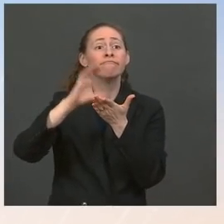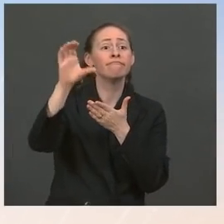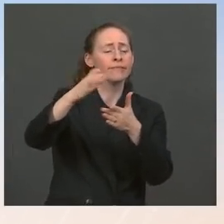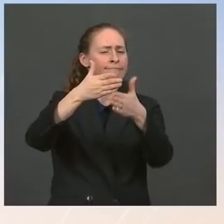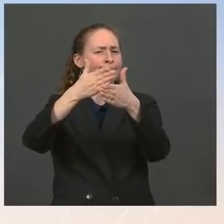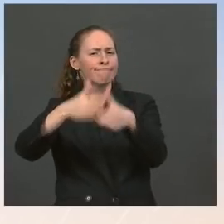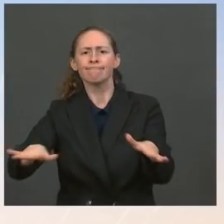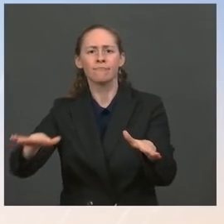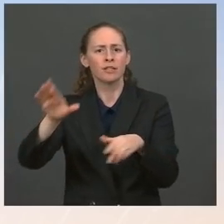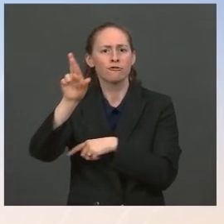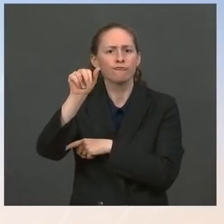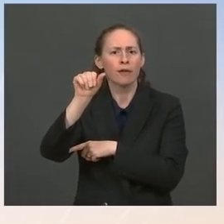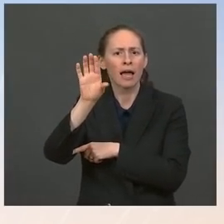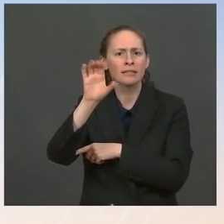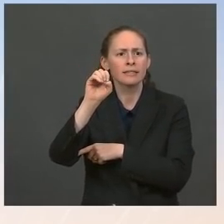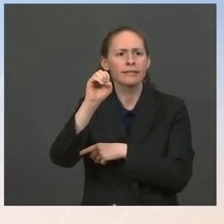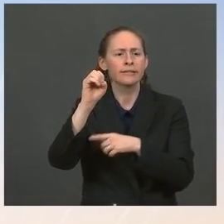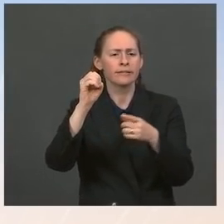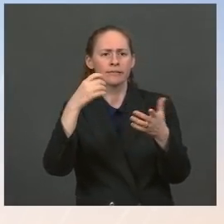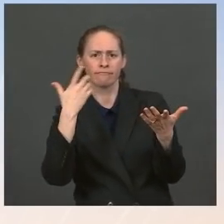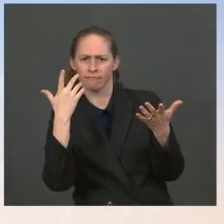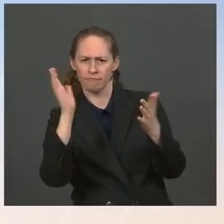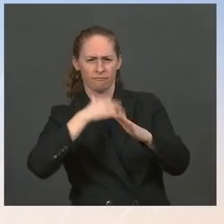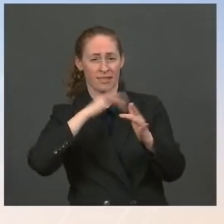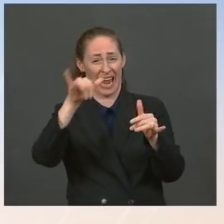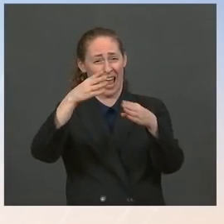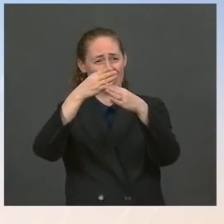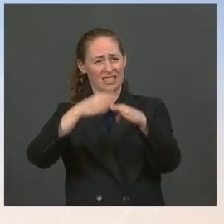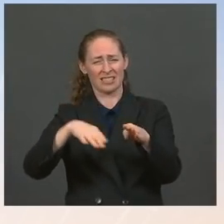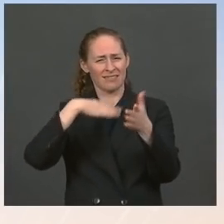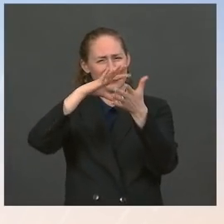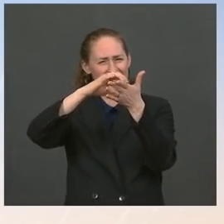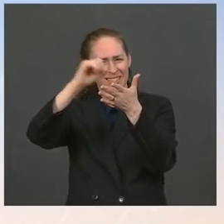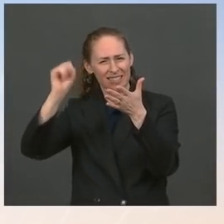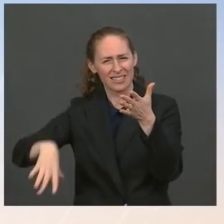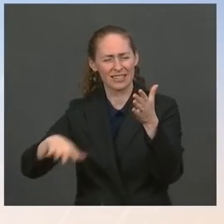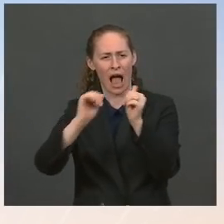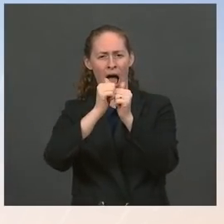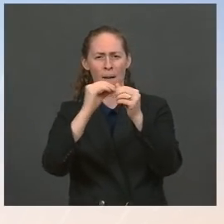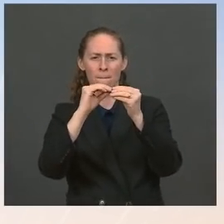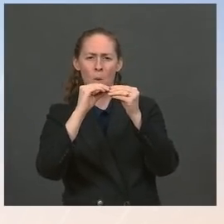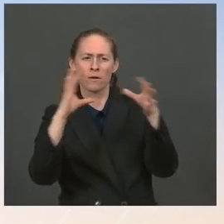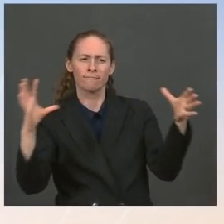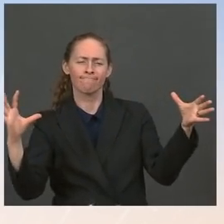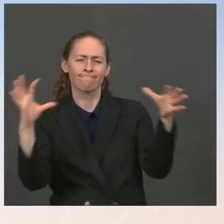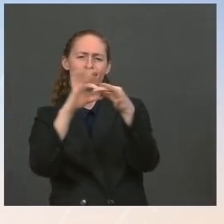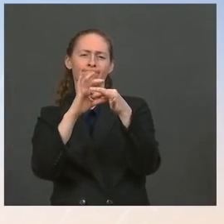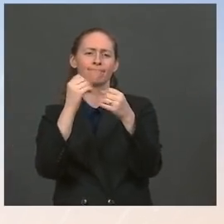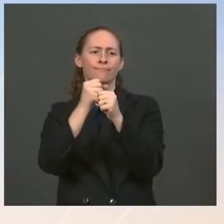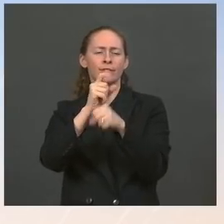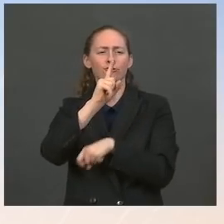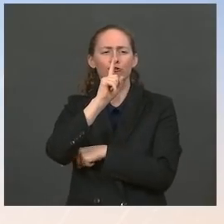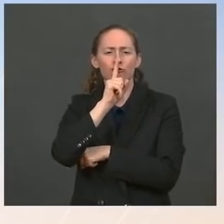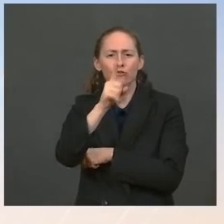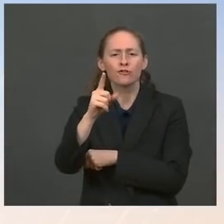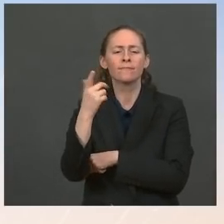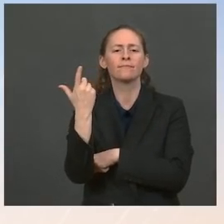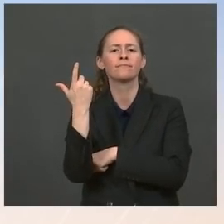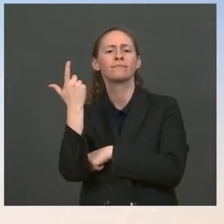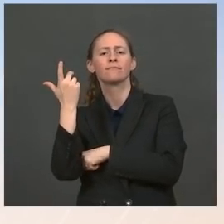but the mechanics of those, we've got to work very hard to make sure that we get it right, that the criteria are transparent, that it is easy to understand how to apply,